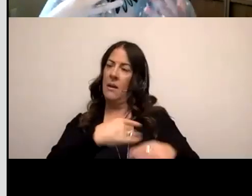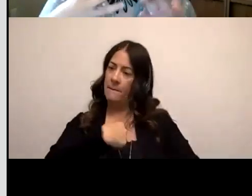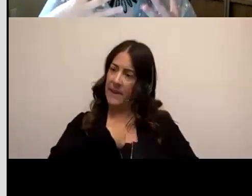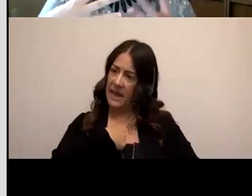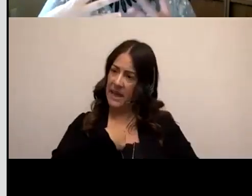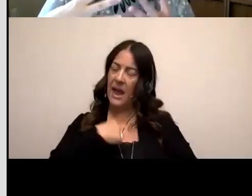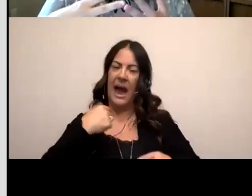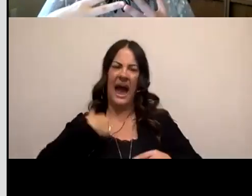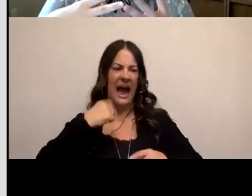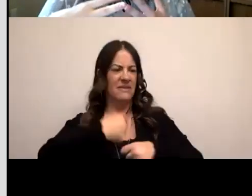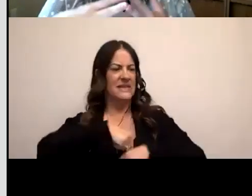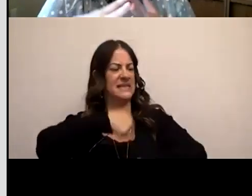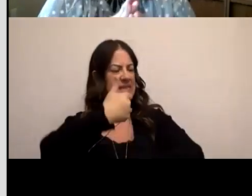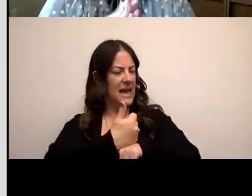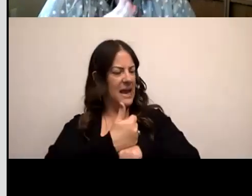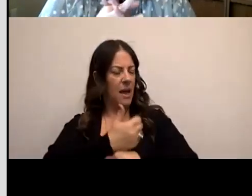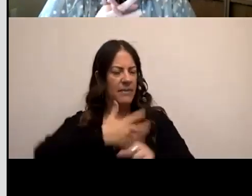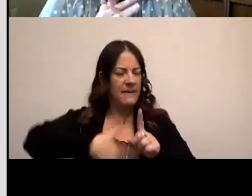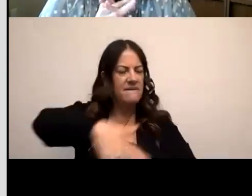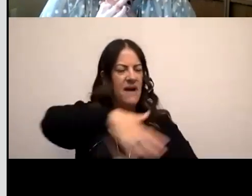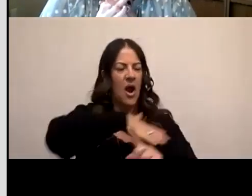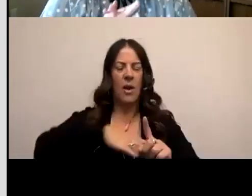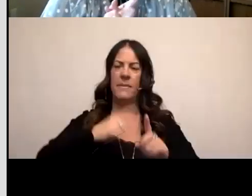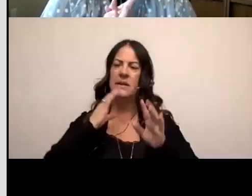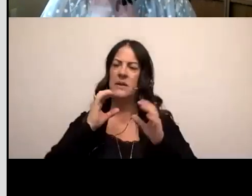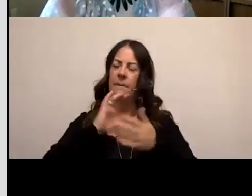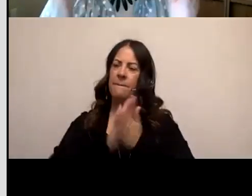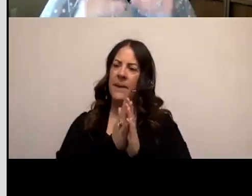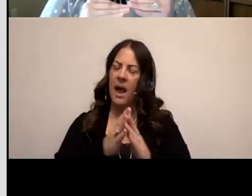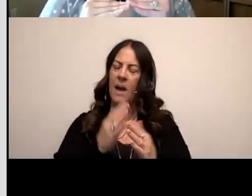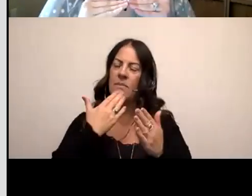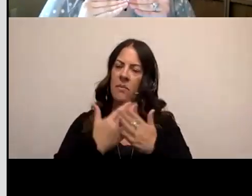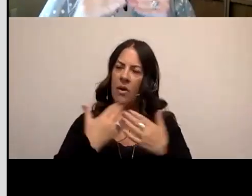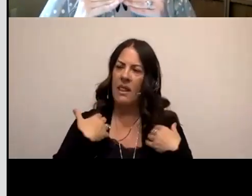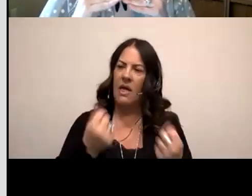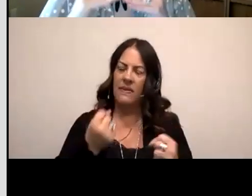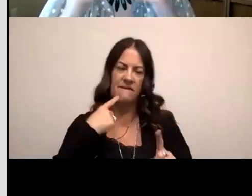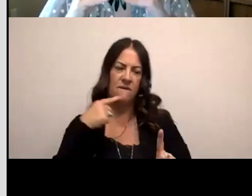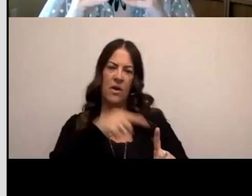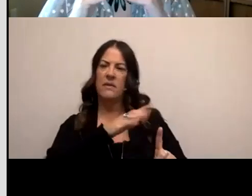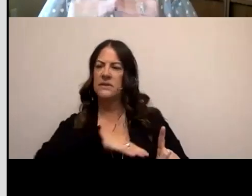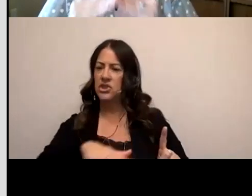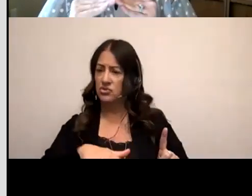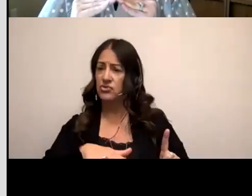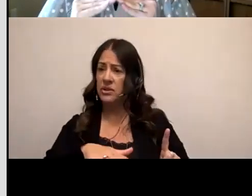MY CHILD DURING THIS TIME AND I KNOW AT THE BEGINNING OF THIS WEBINAR THAT MIGHT SOUND